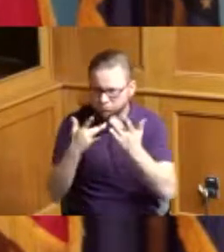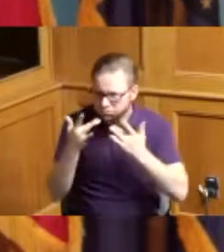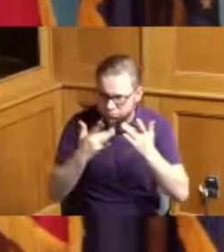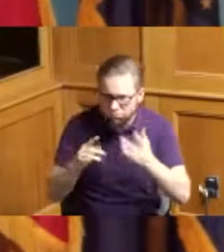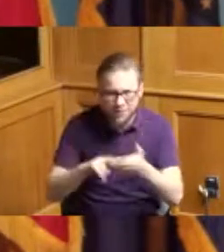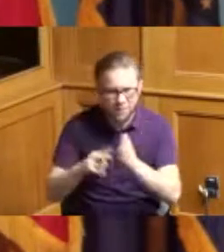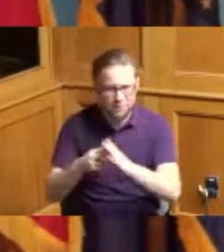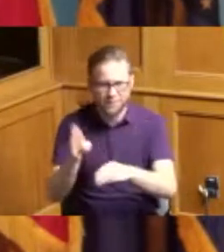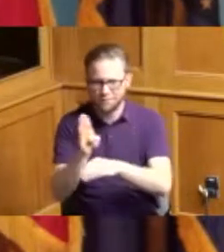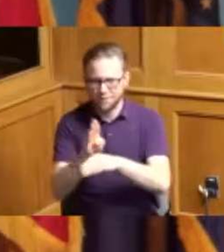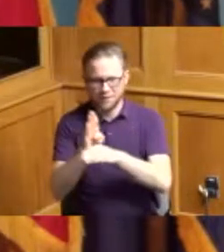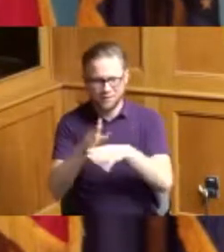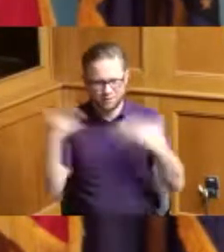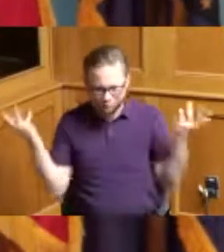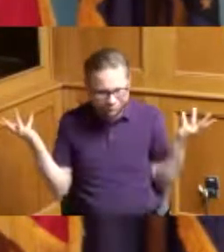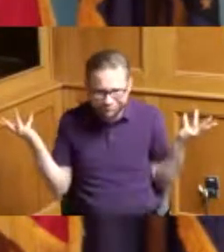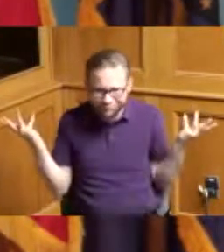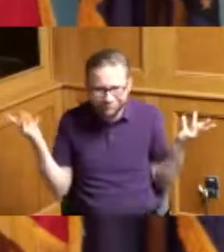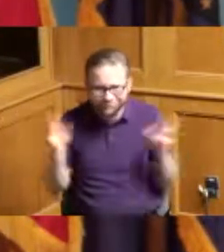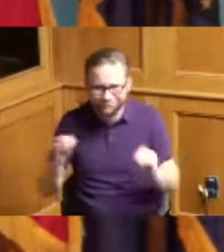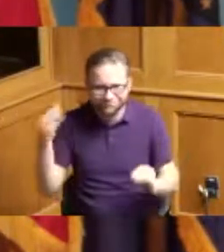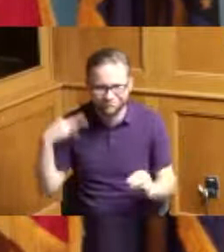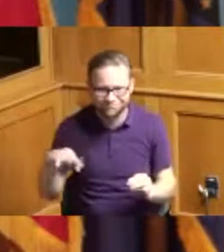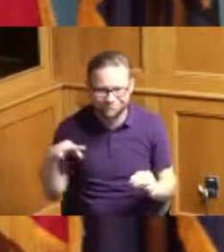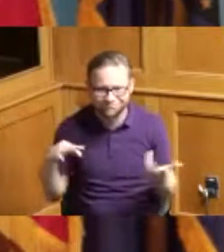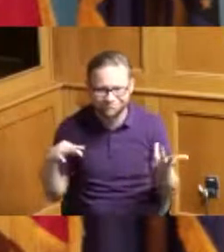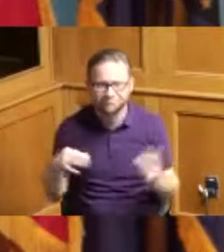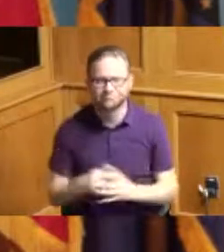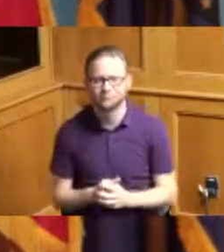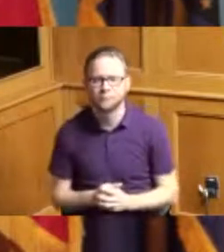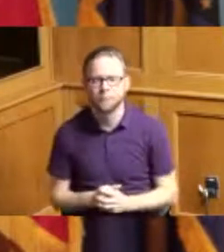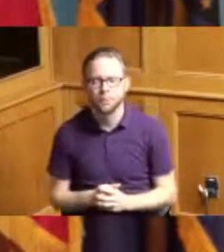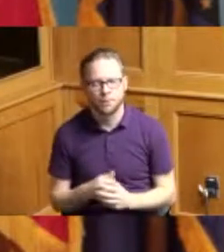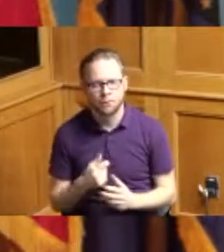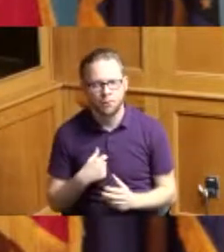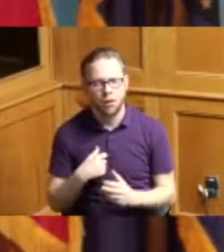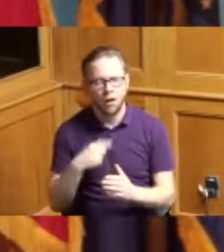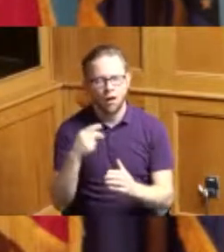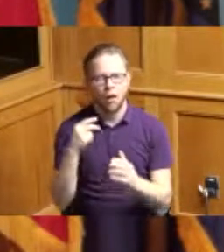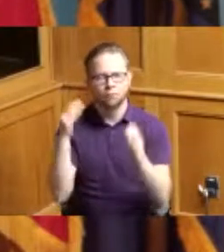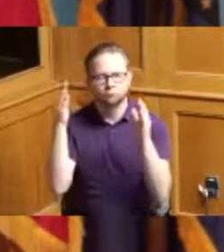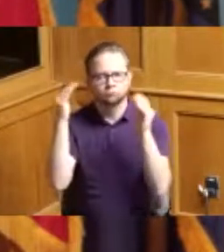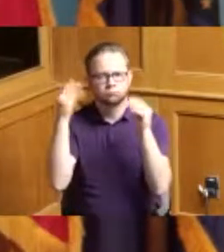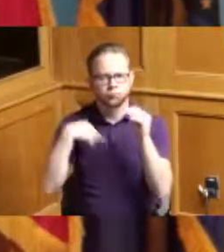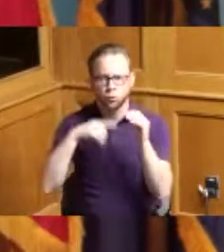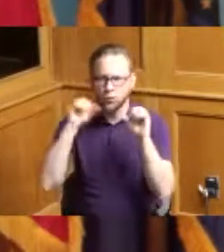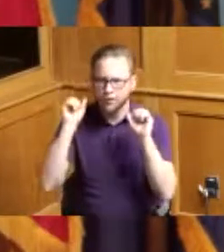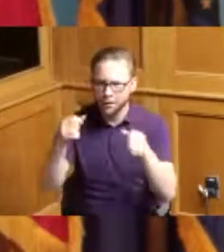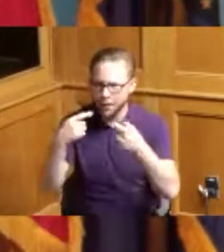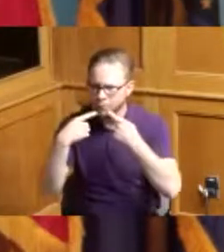get business so I'm hopeful that we can pull this off I don't know and I just want the people